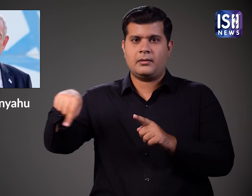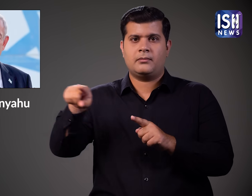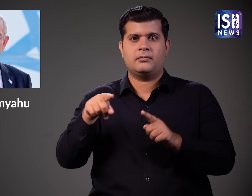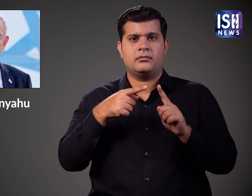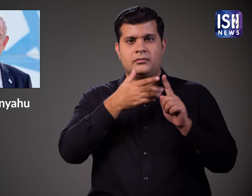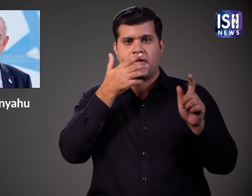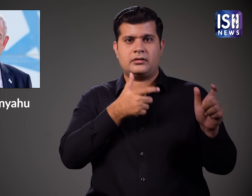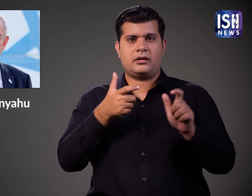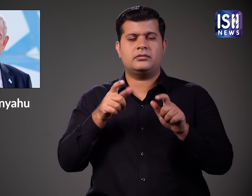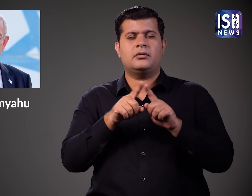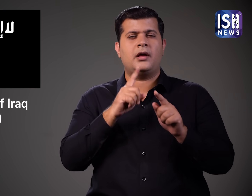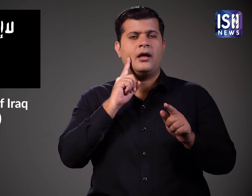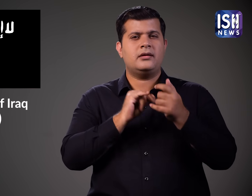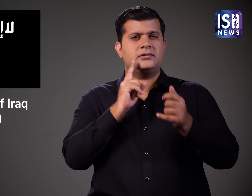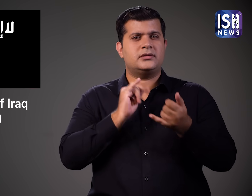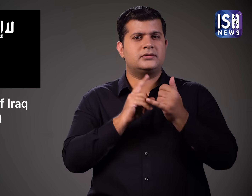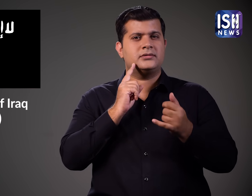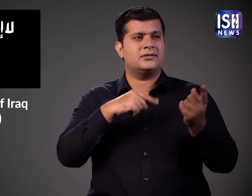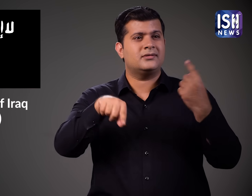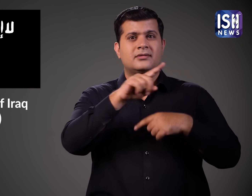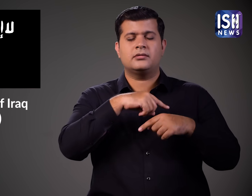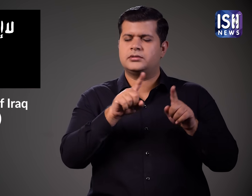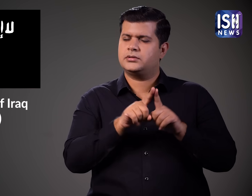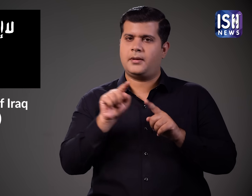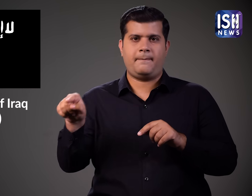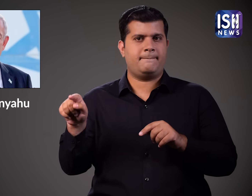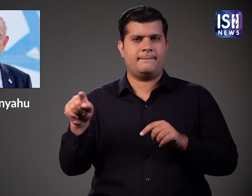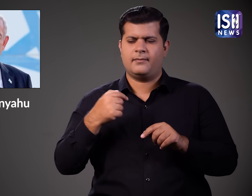They are terrorists like ISIS.